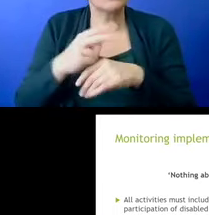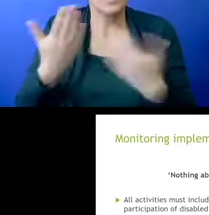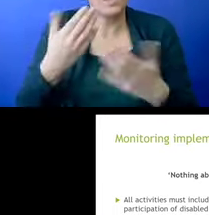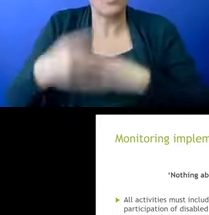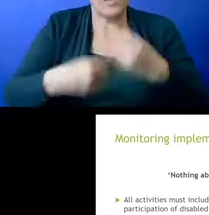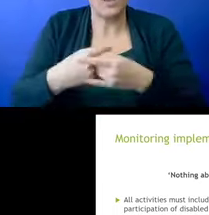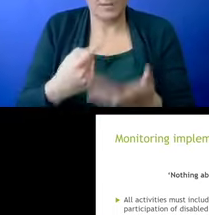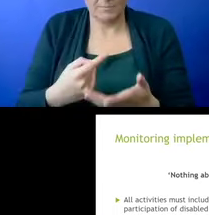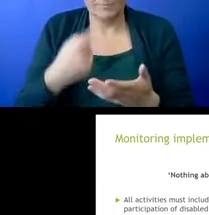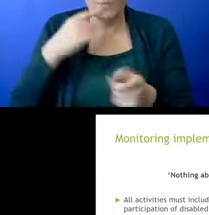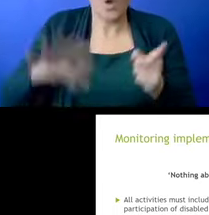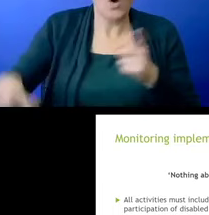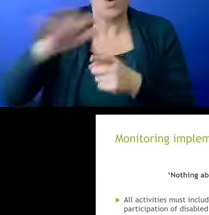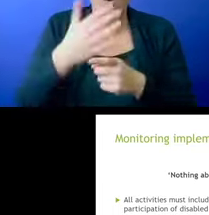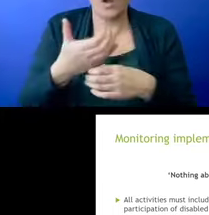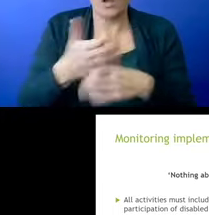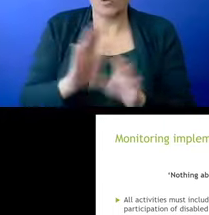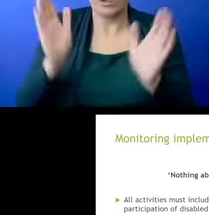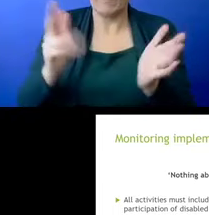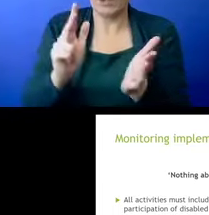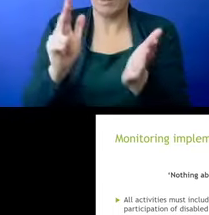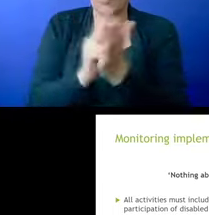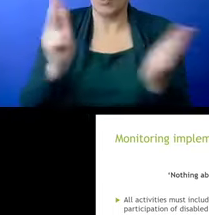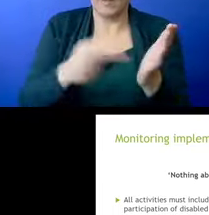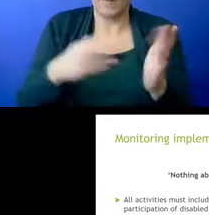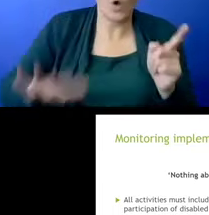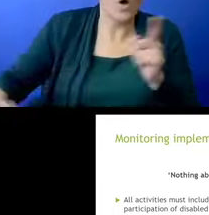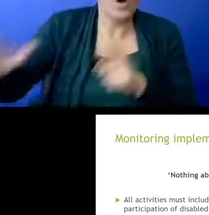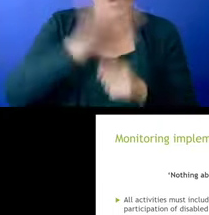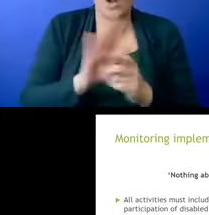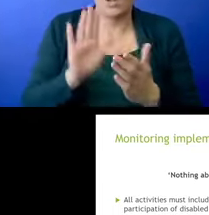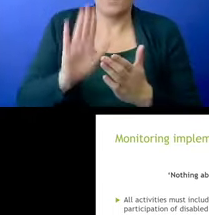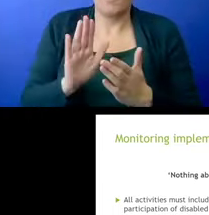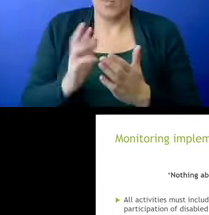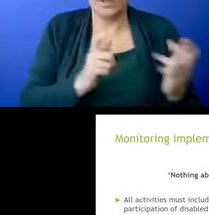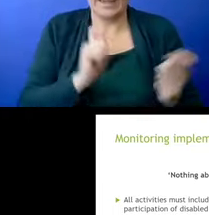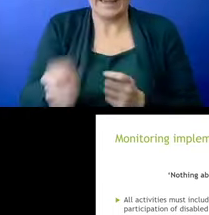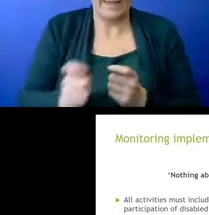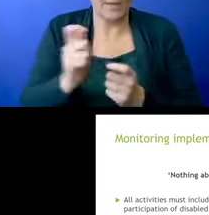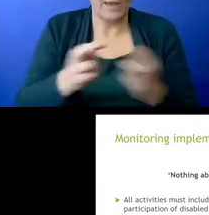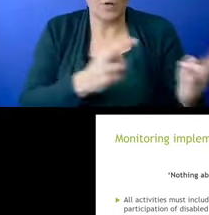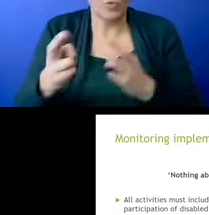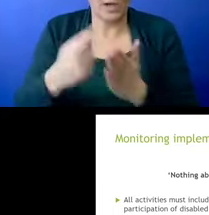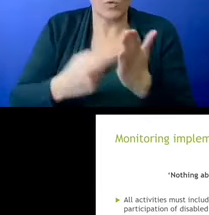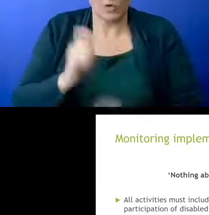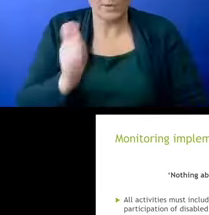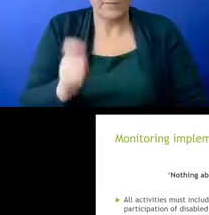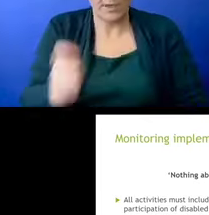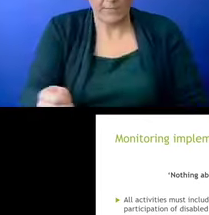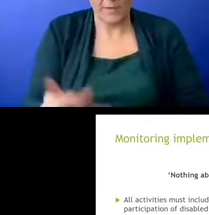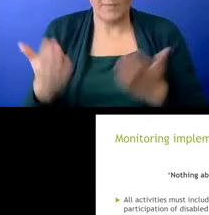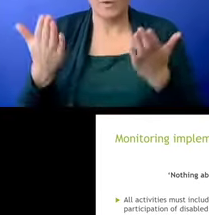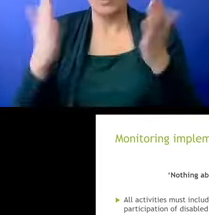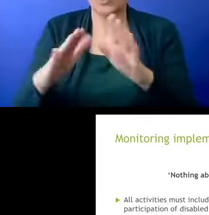All states who've ratified the Convention are obliged to submit regular reports on how the rights in the Convention are being realized.